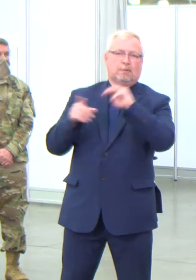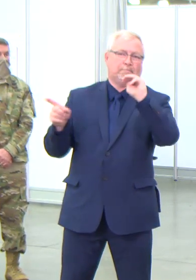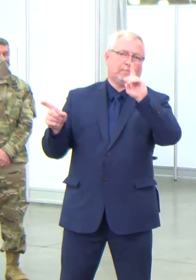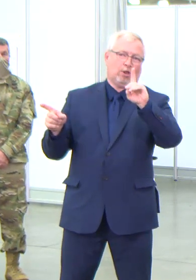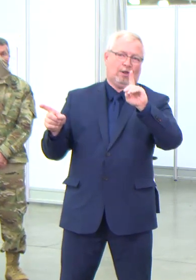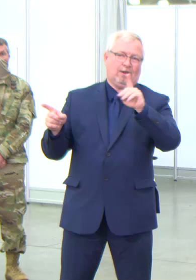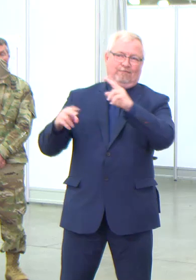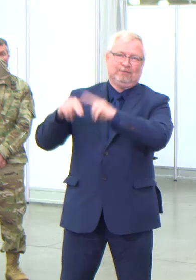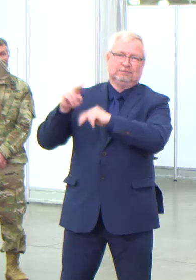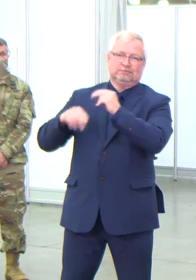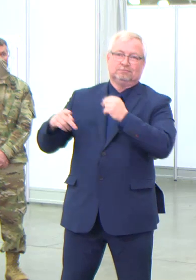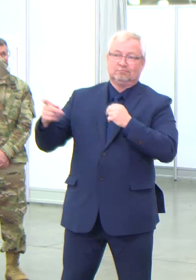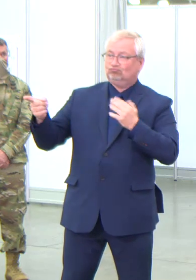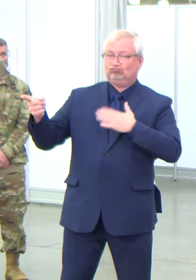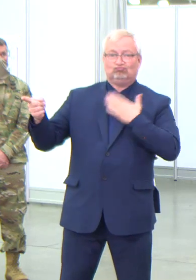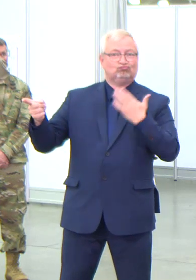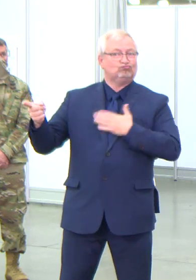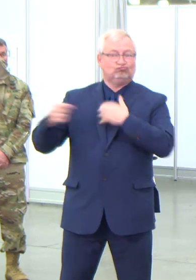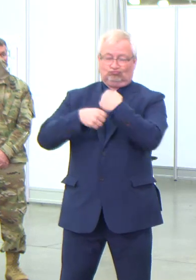correctional facility, and they're